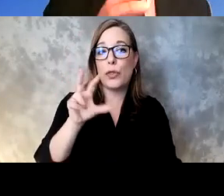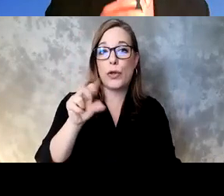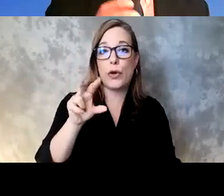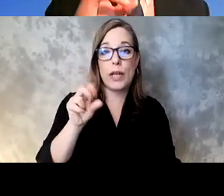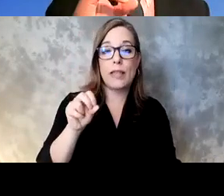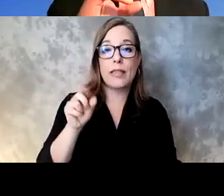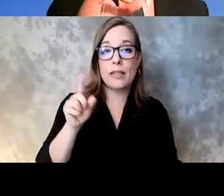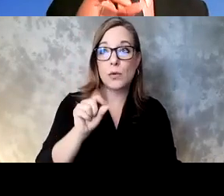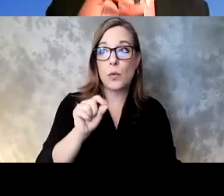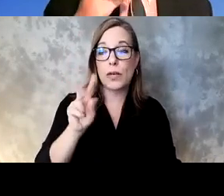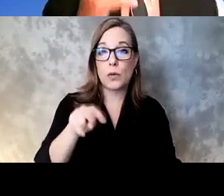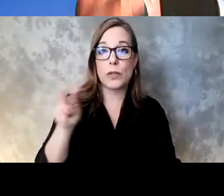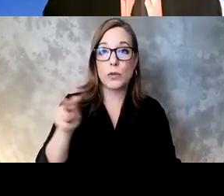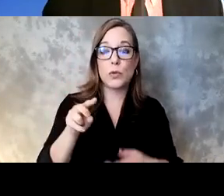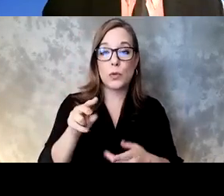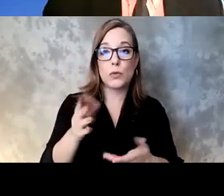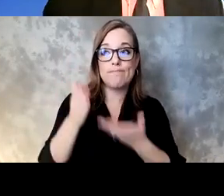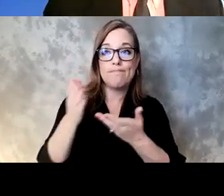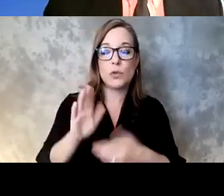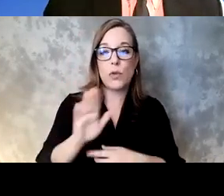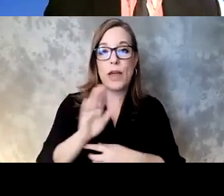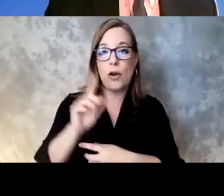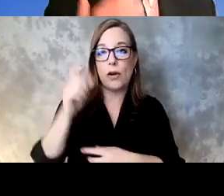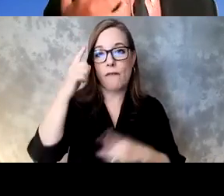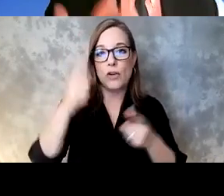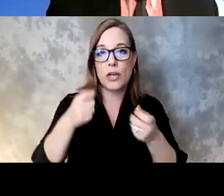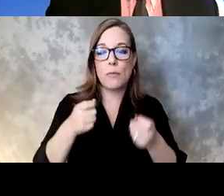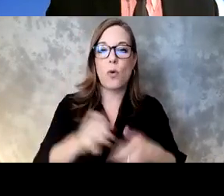not just what other funding sources they’ll leverage but who are their other partners?